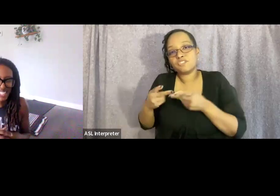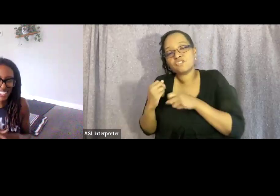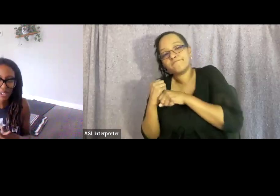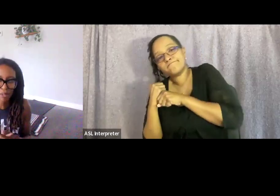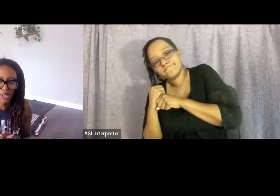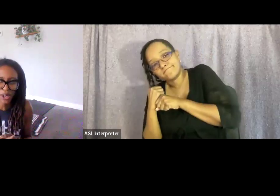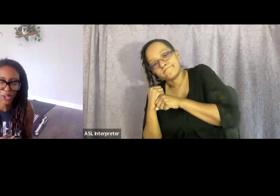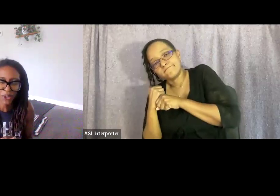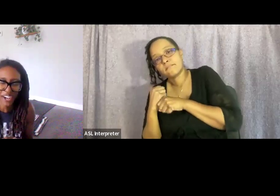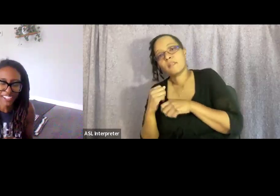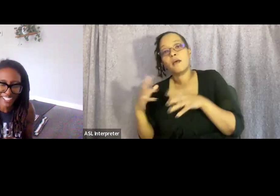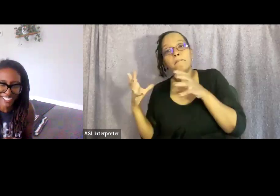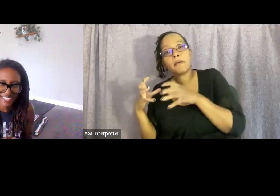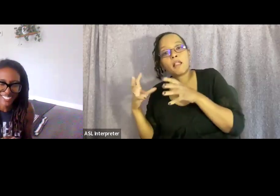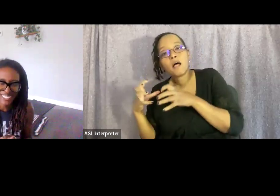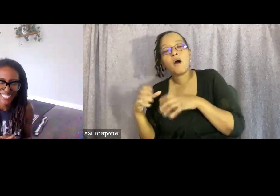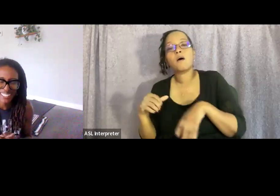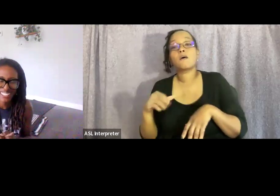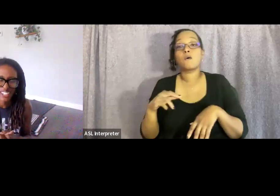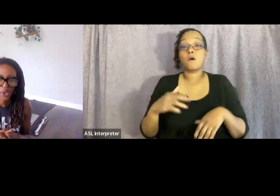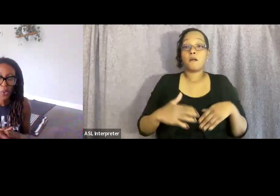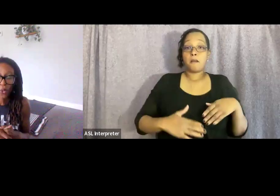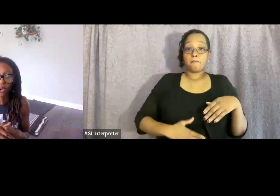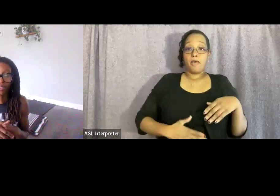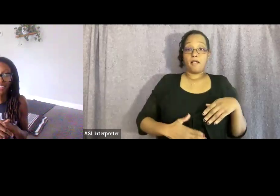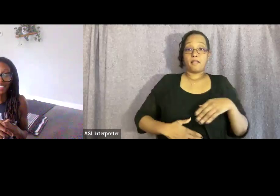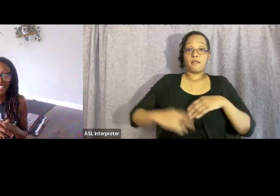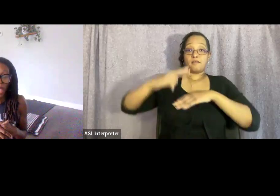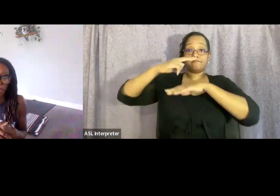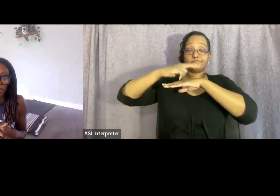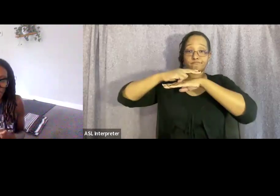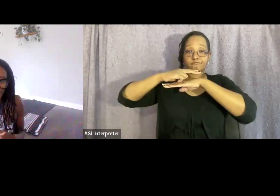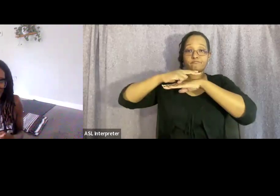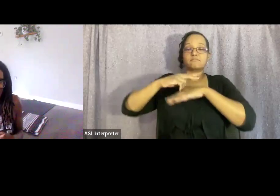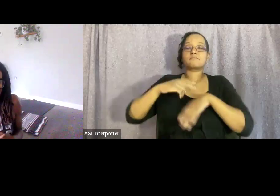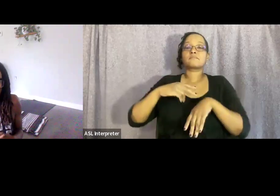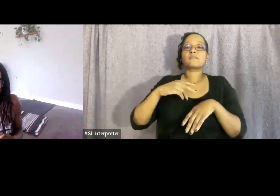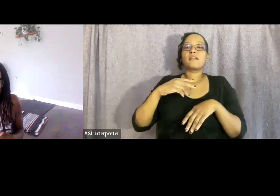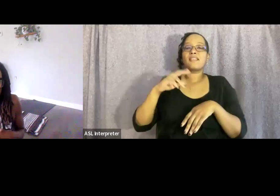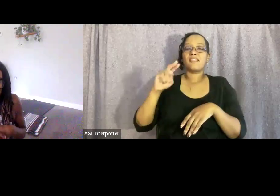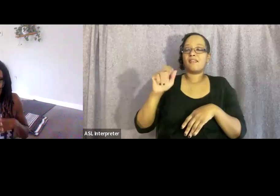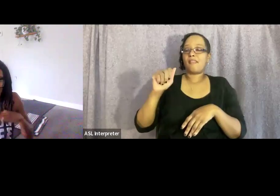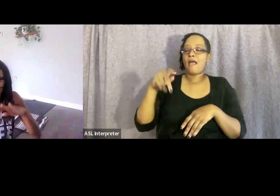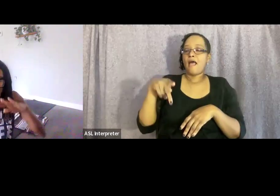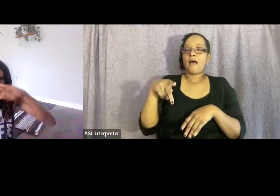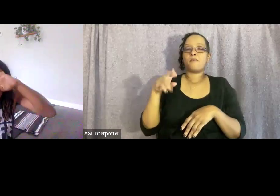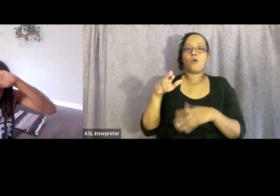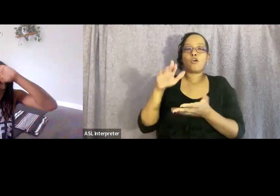I'm going to mute my microphone for about 90 seconds.